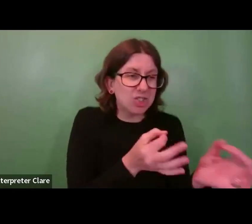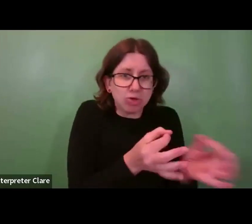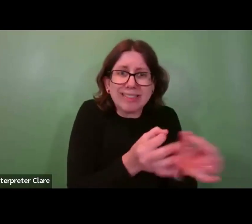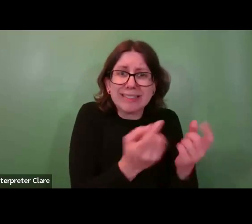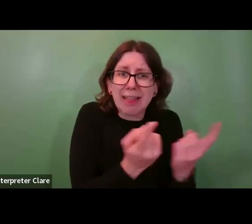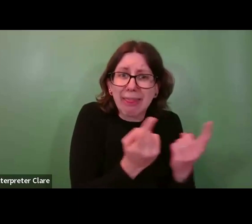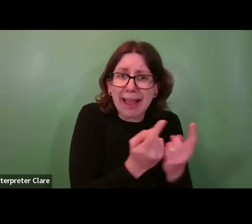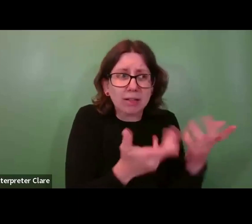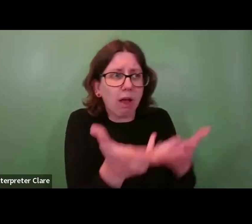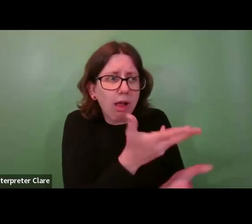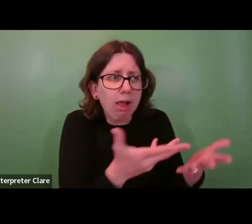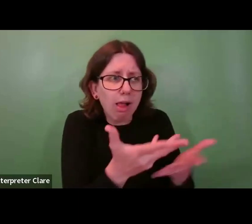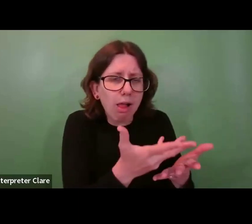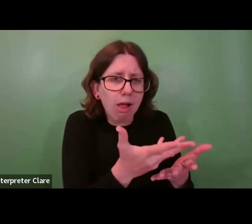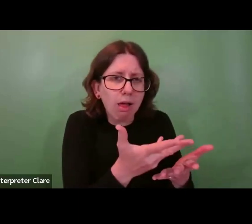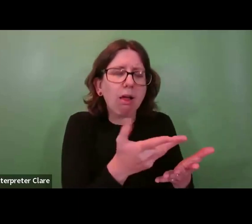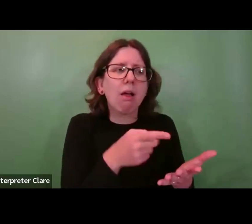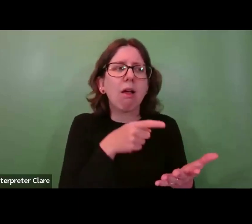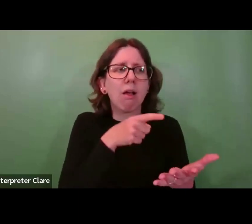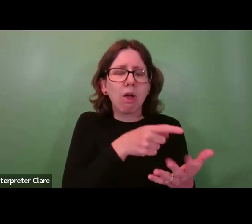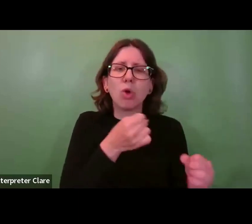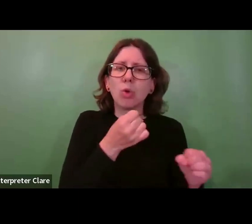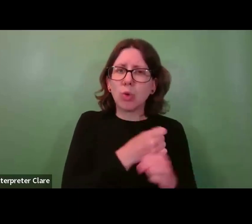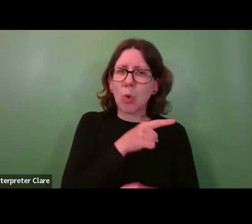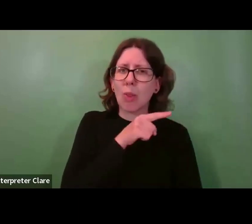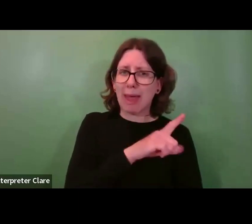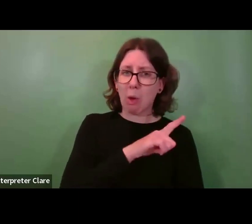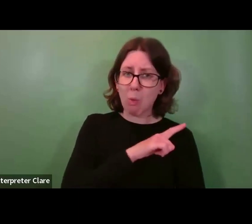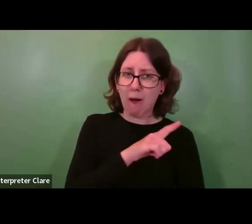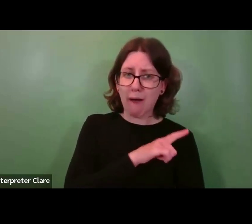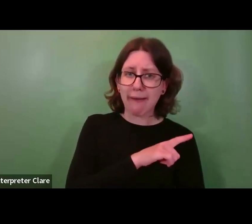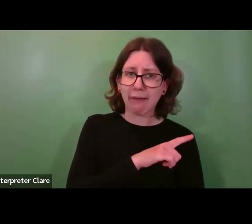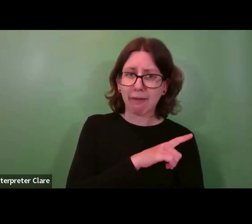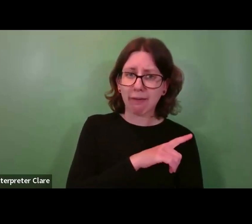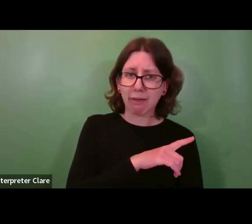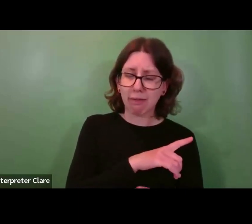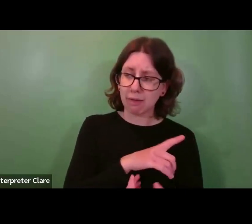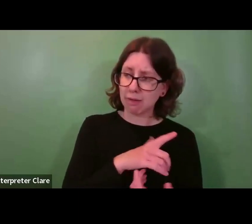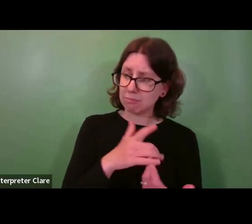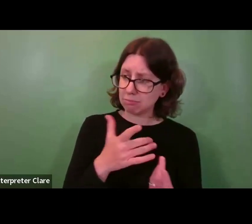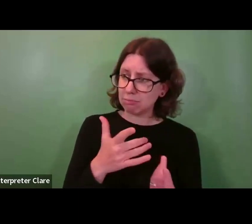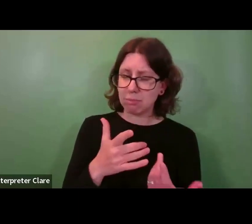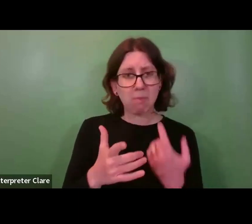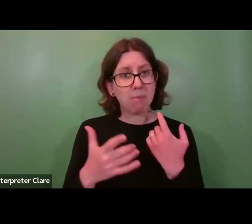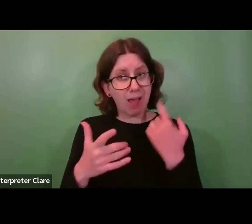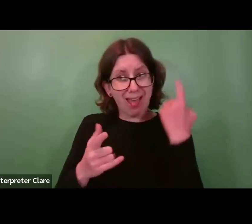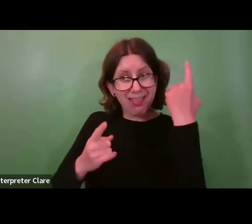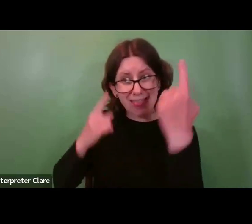the only reason we do that is for the people who are on the receiving end of the service